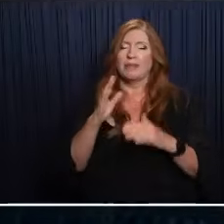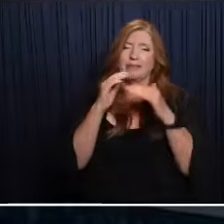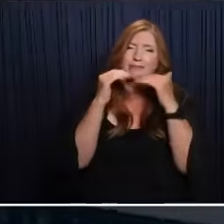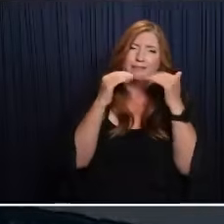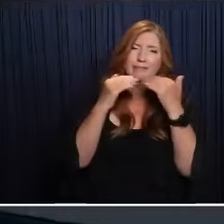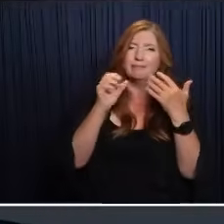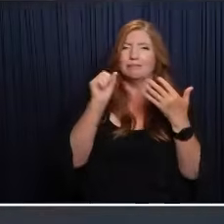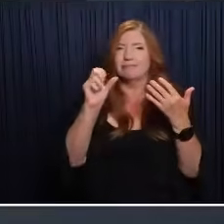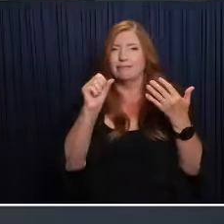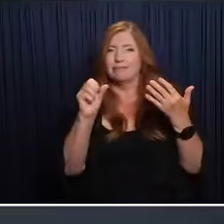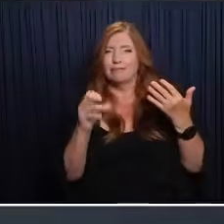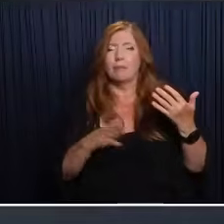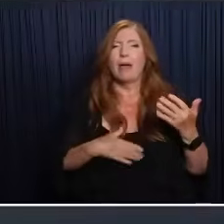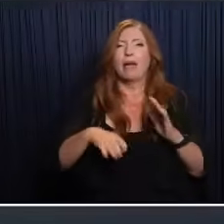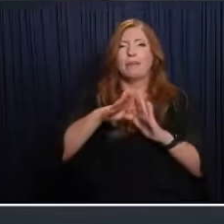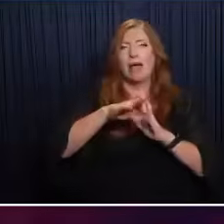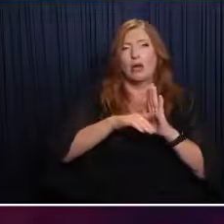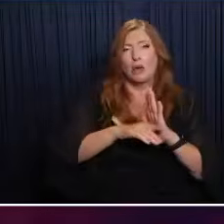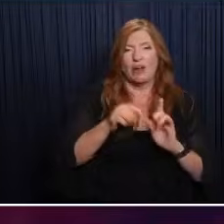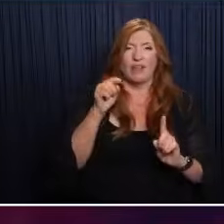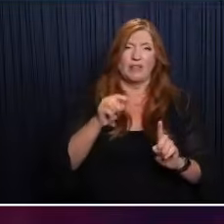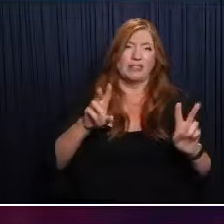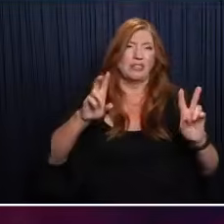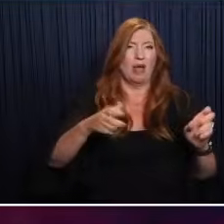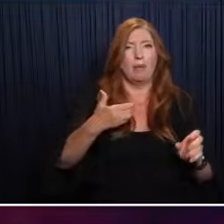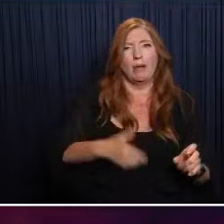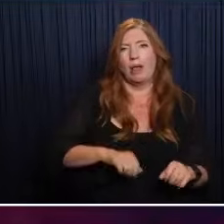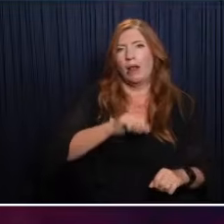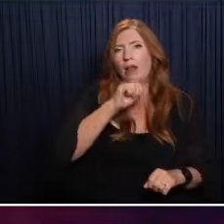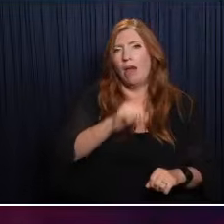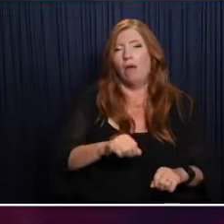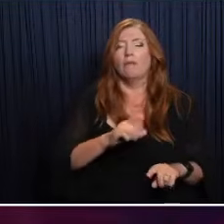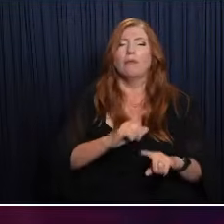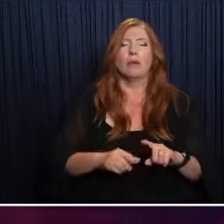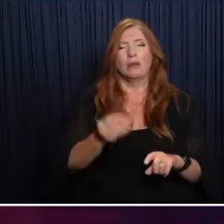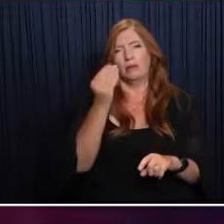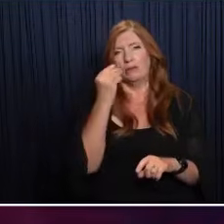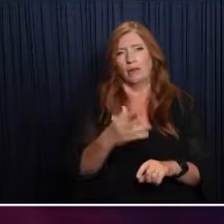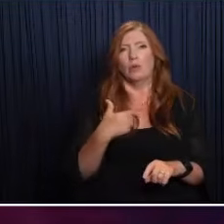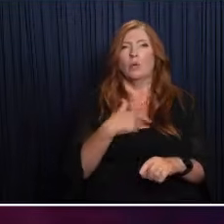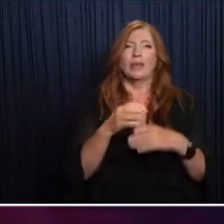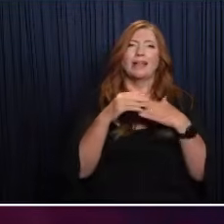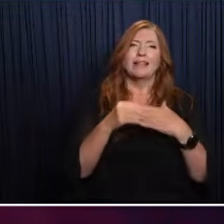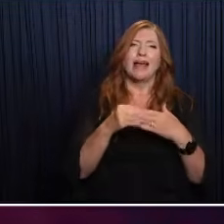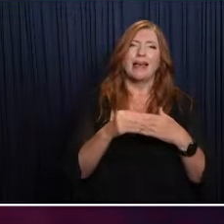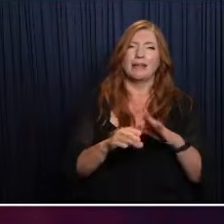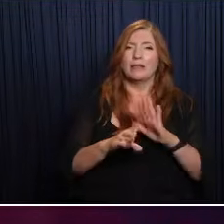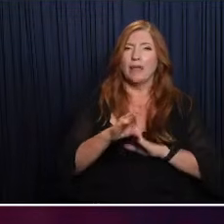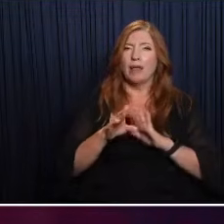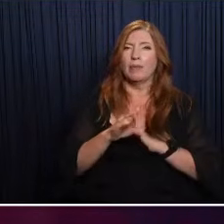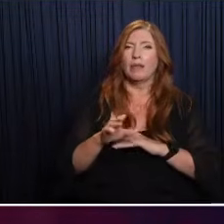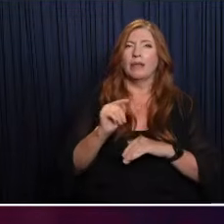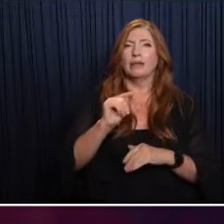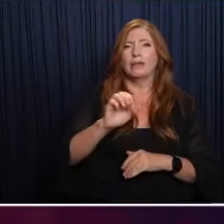INFLATION, BORDER SECURITY. MR. TROBOUGH.